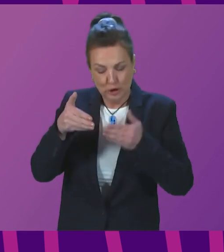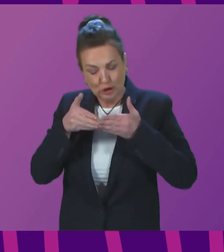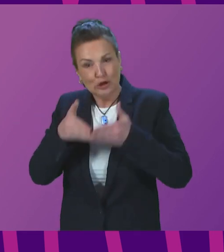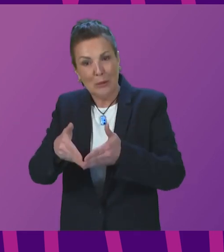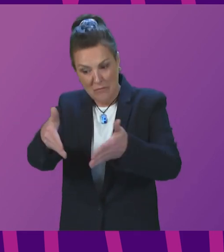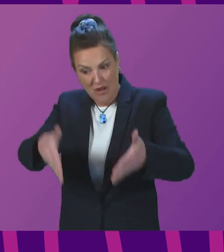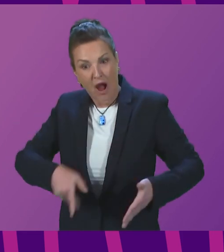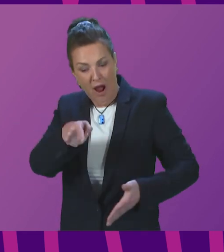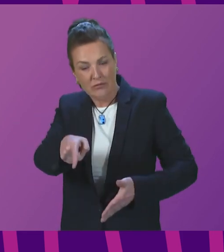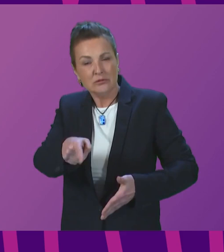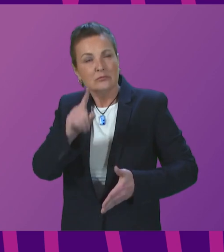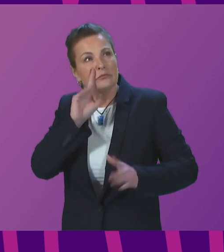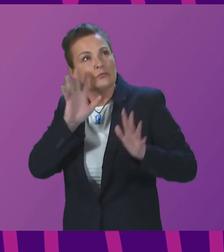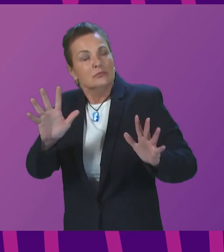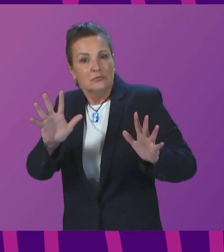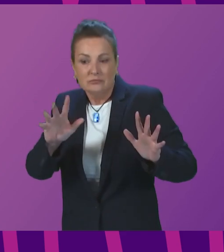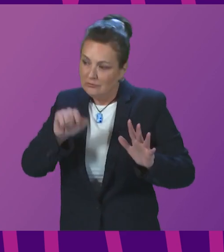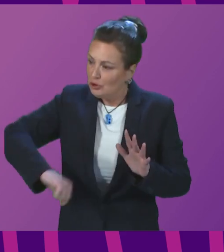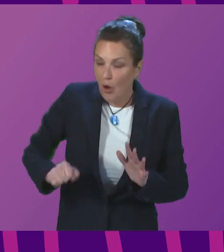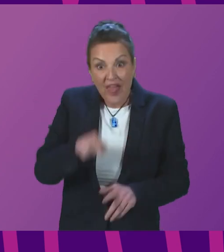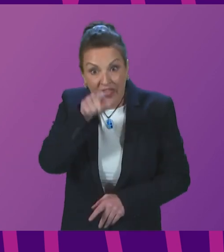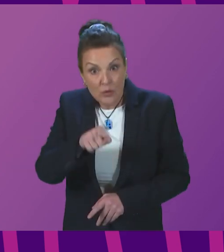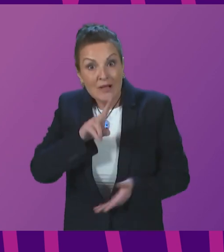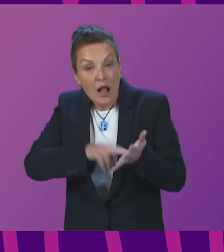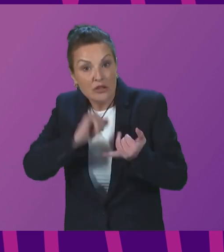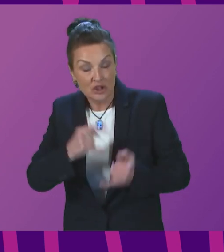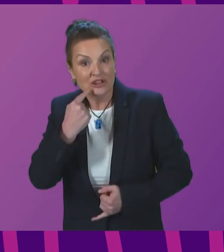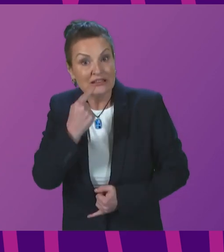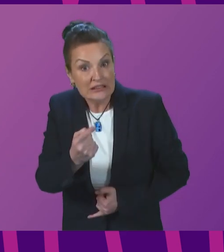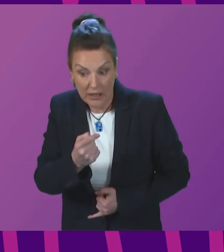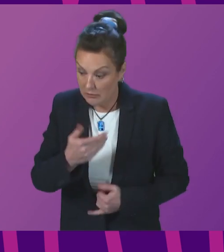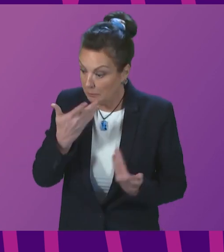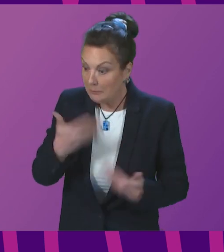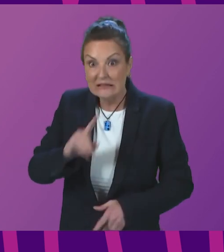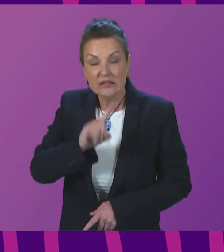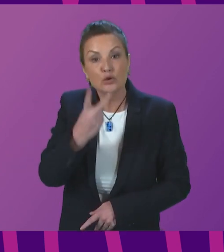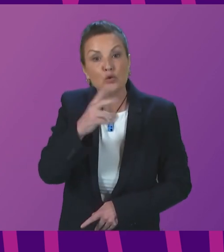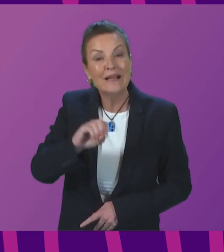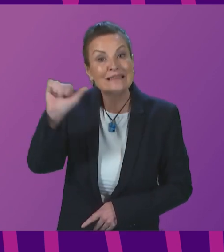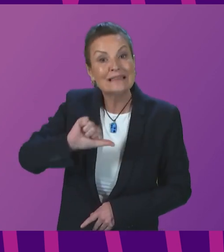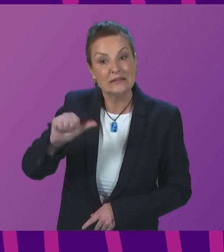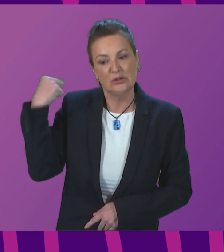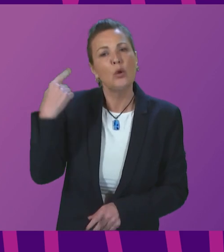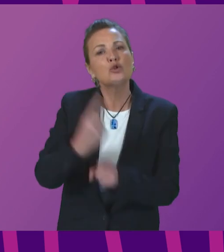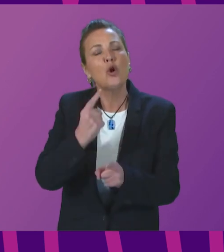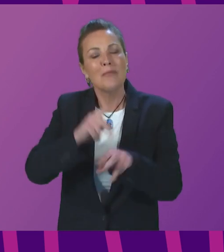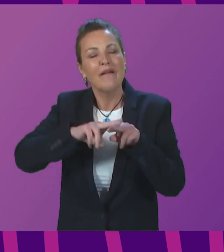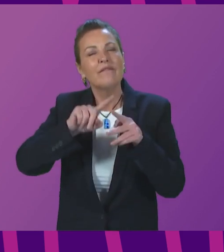Those were Nicola Sturgeon’s words in 2016, when talking about the contract to build ferries at Ferguson Marine Engineering Ltd.